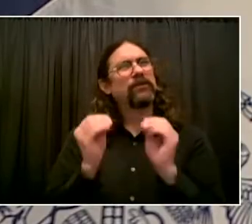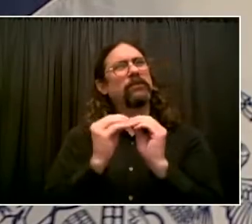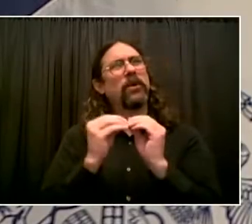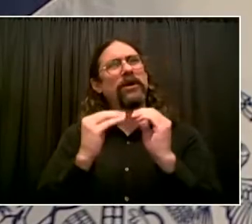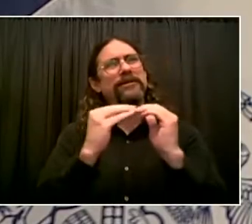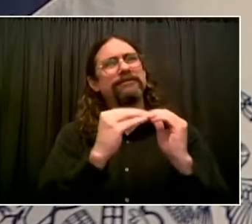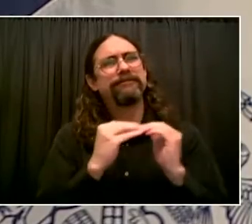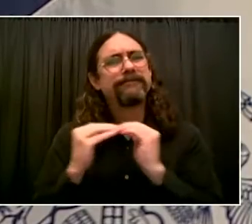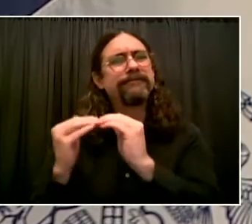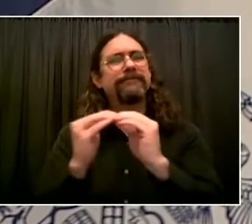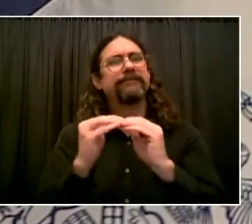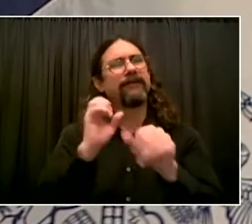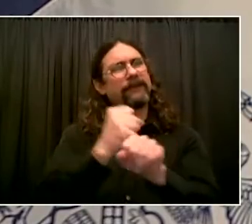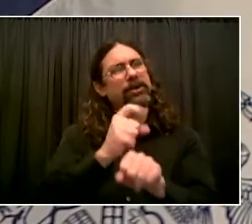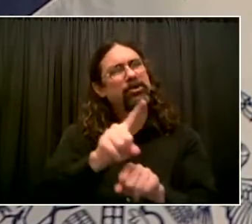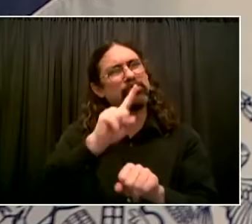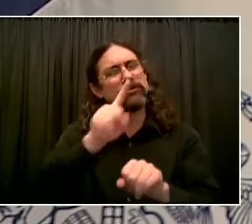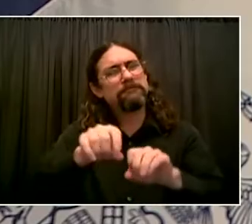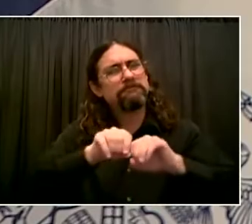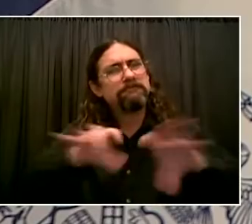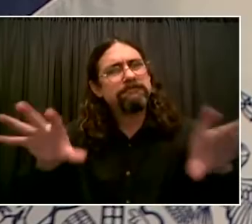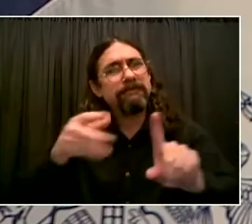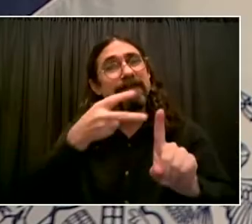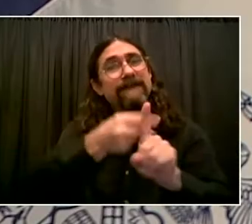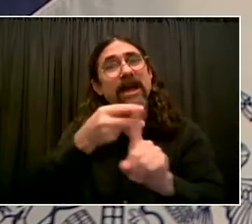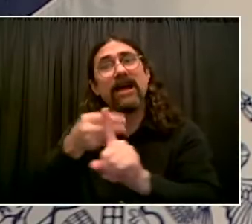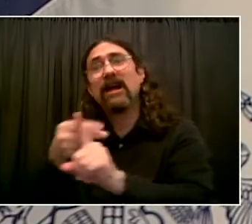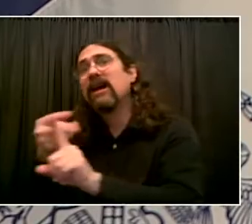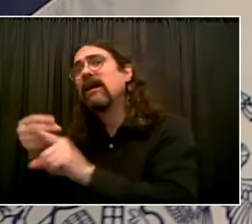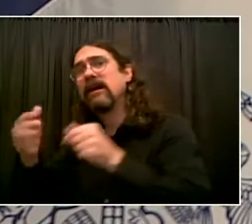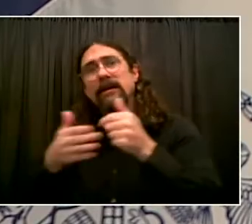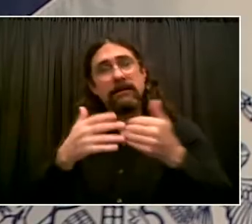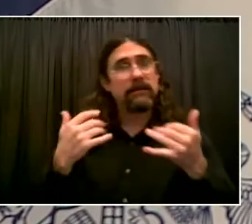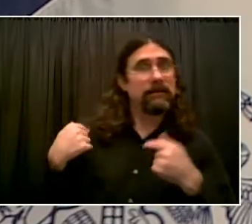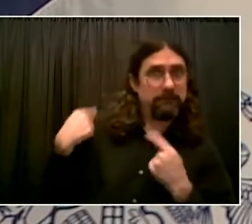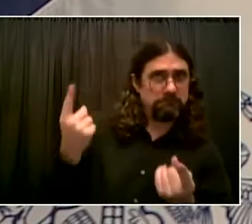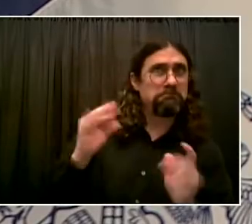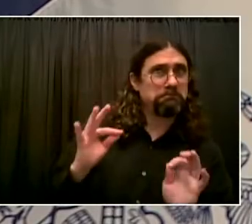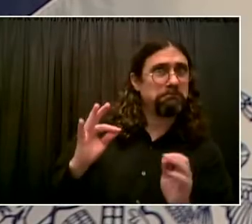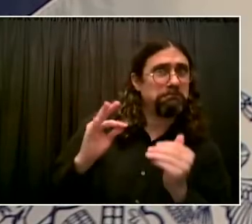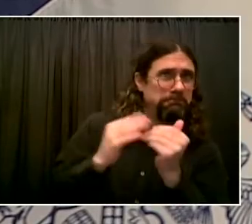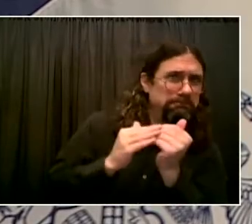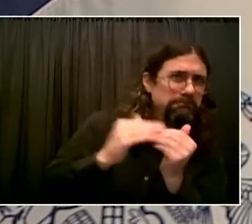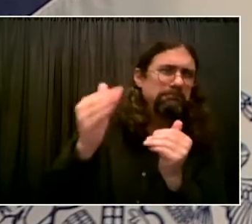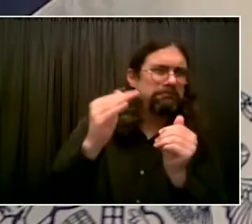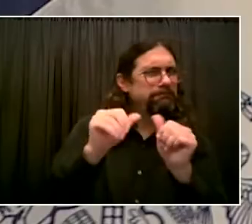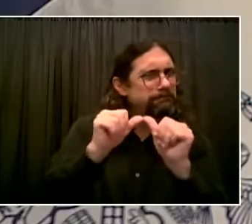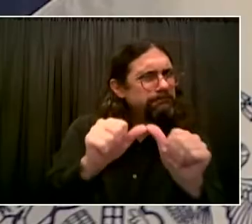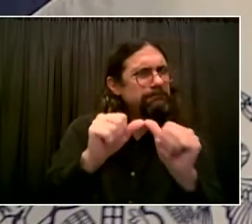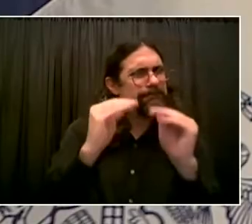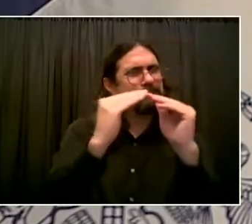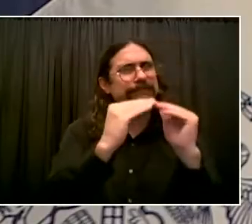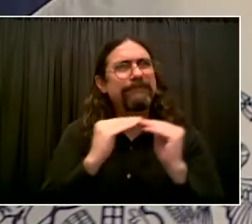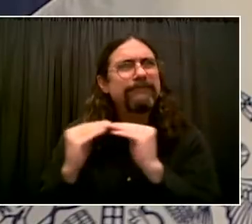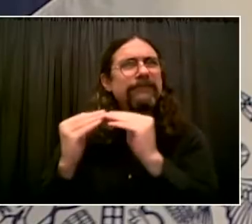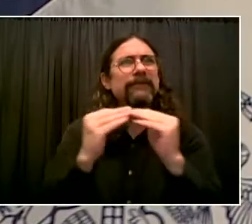OTHN E GRASSROOTS. TO HAVE AN EQUITABLE FAIR DISTRIBUTION OF CCVAINES. IT HAS BEEN WORKING AND PART